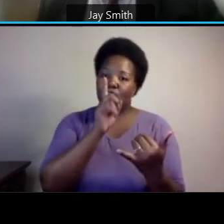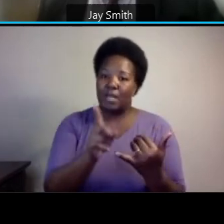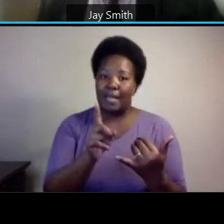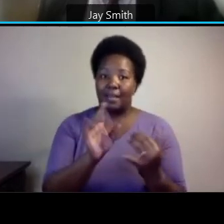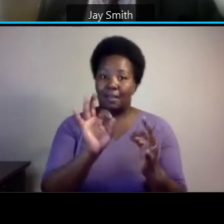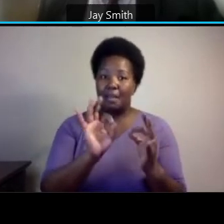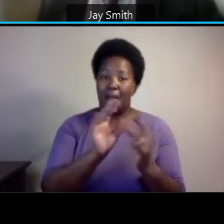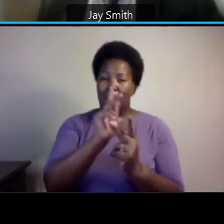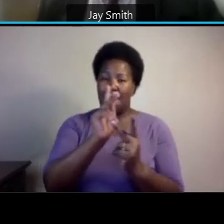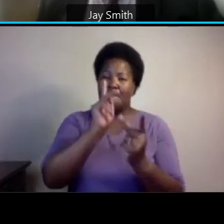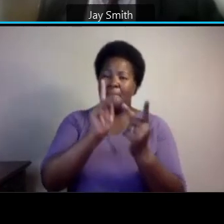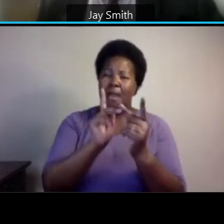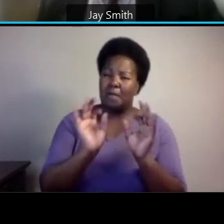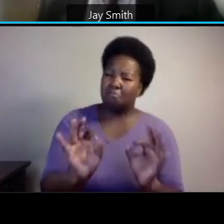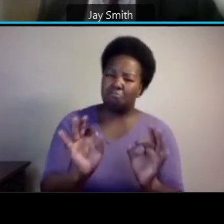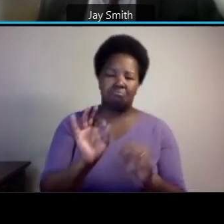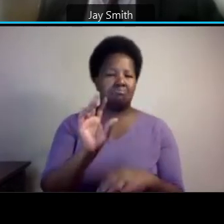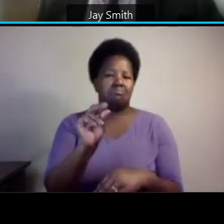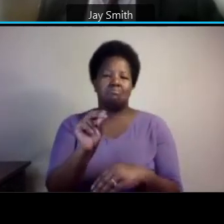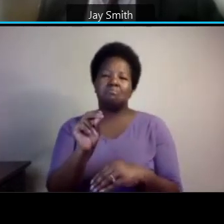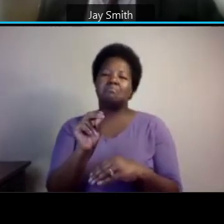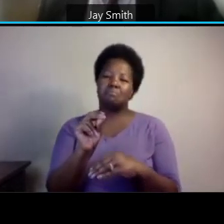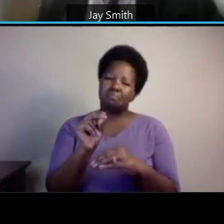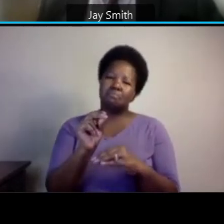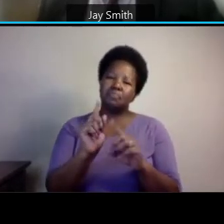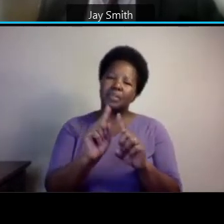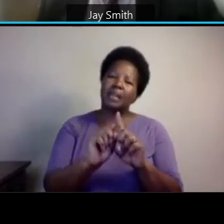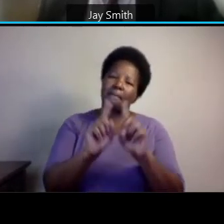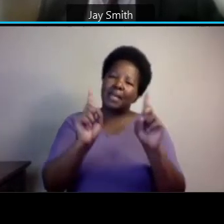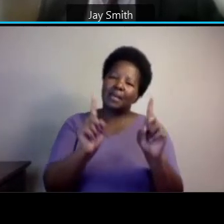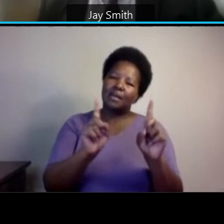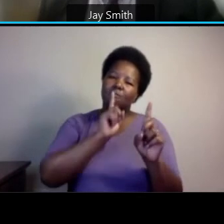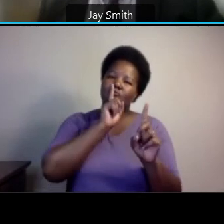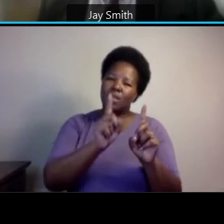perhaps in some some eyes but it's certainly a vast improvement everyone's there now